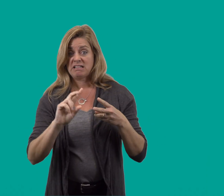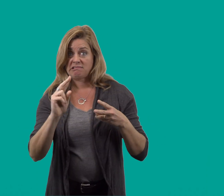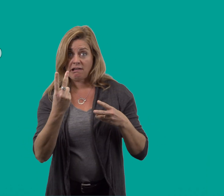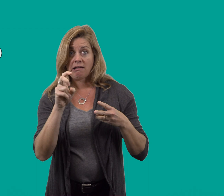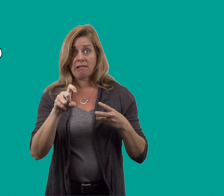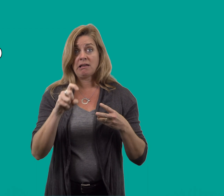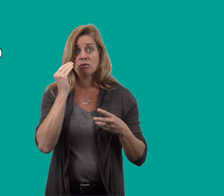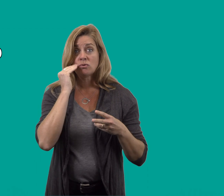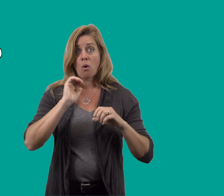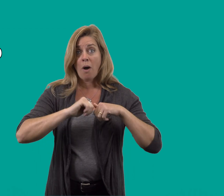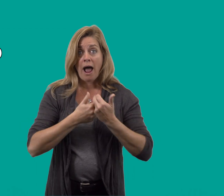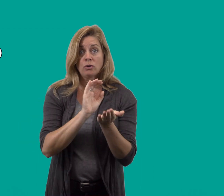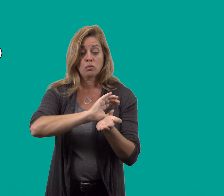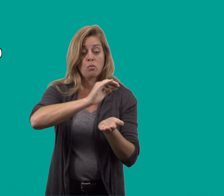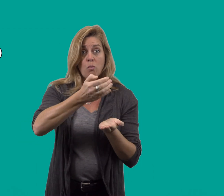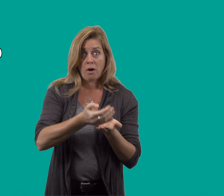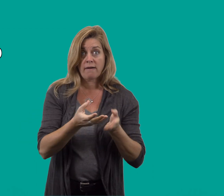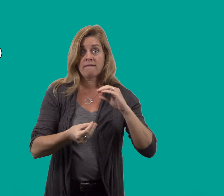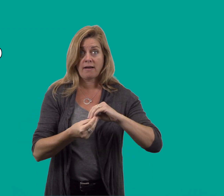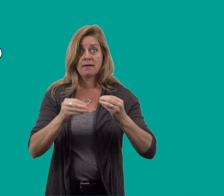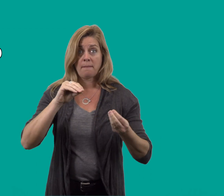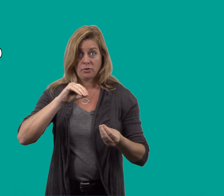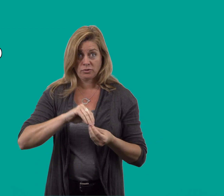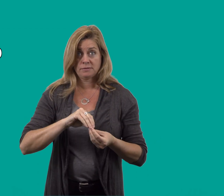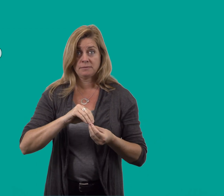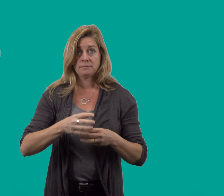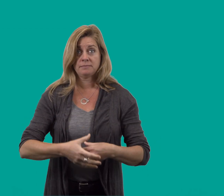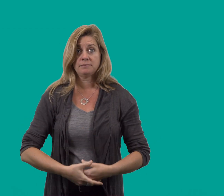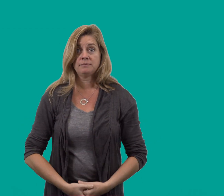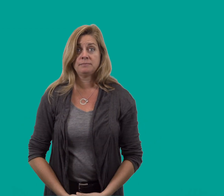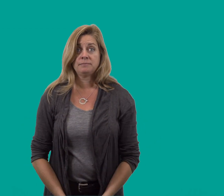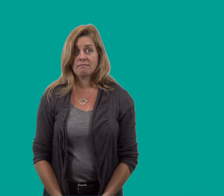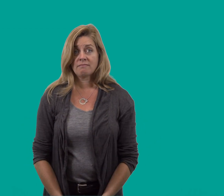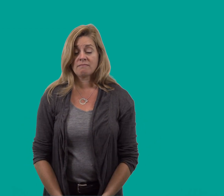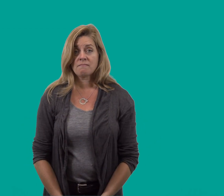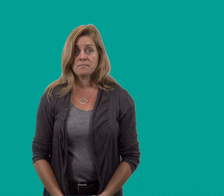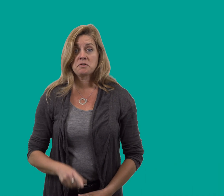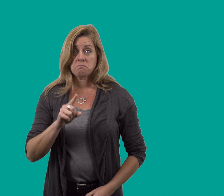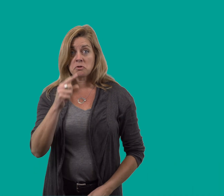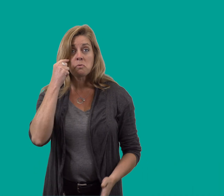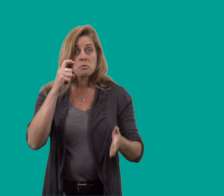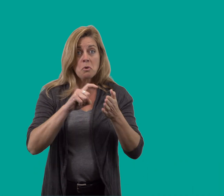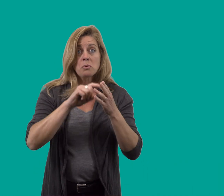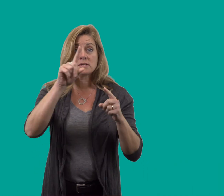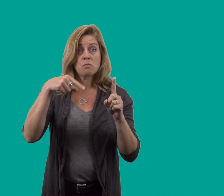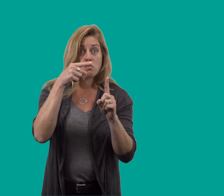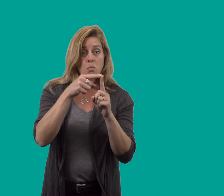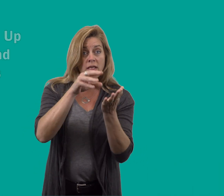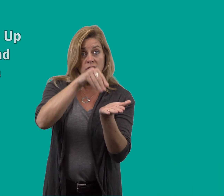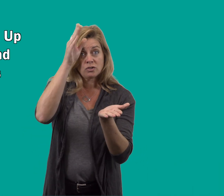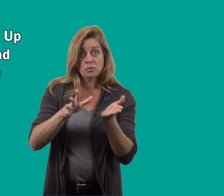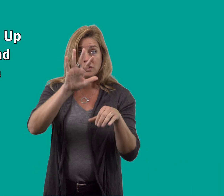Secondly, they need to know how to quantify numbers. You will recognize that